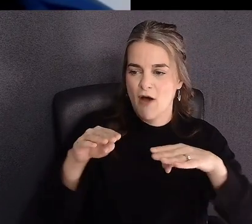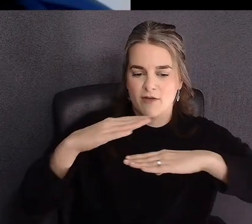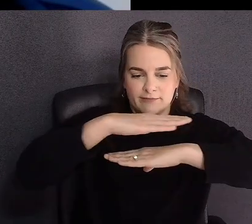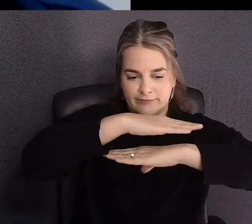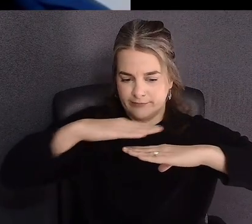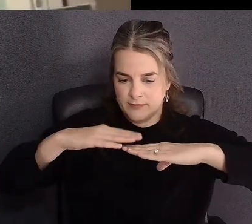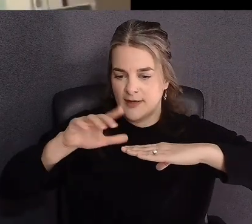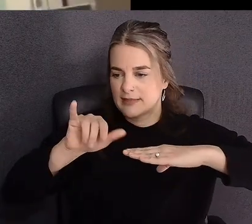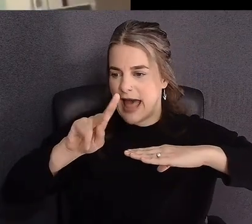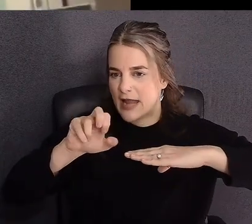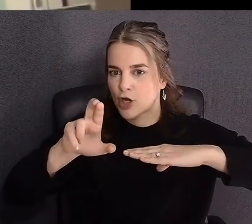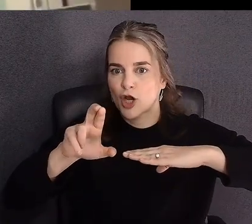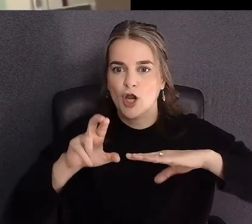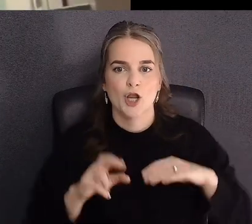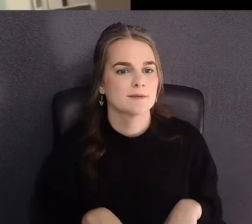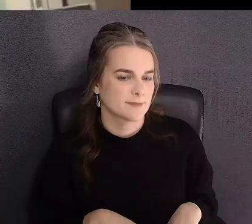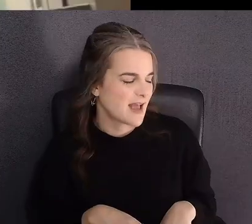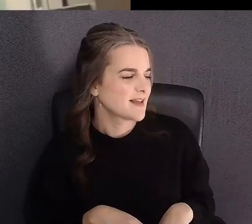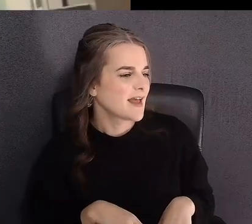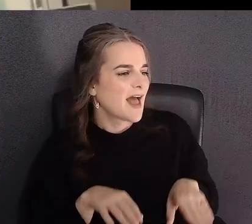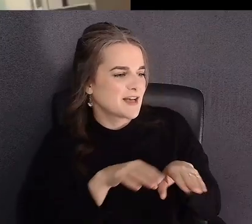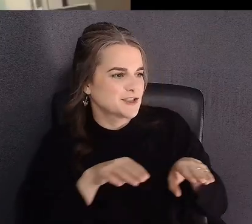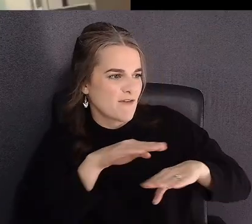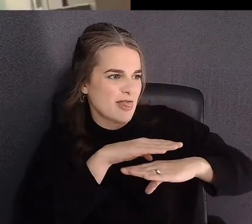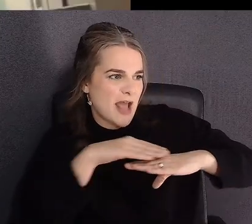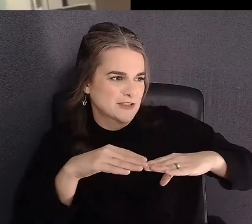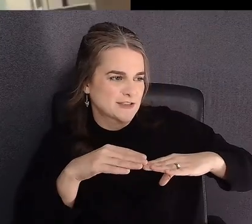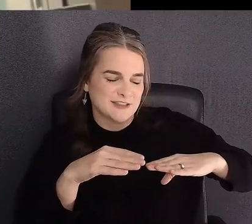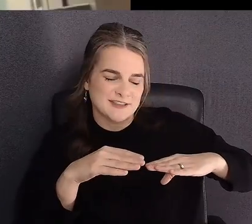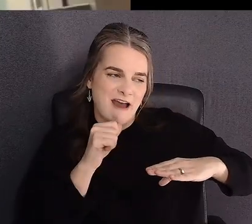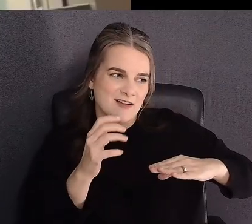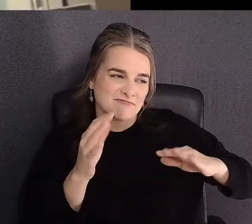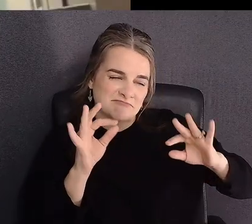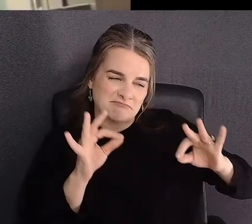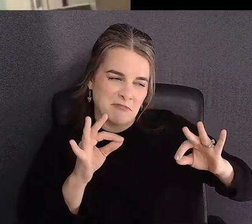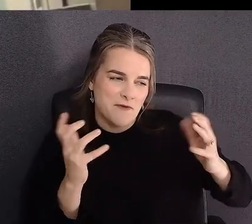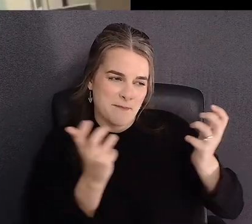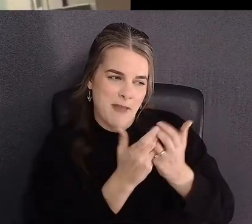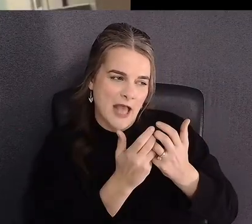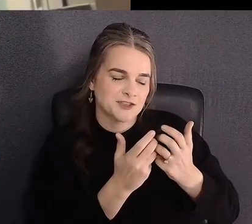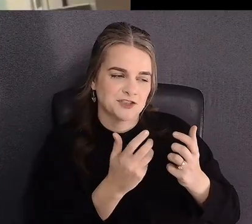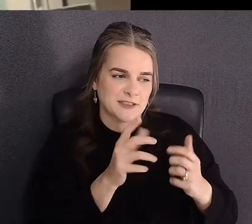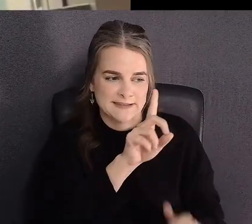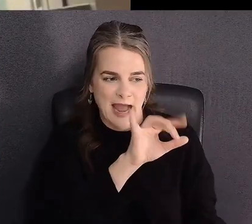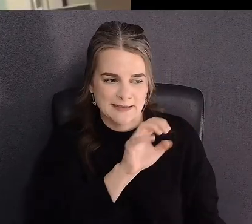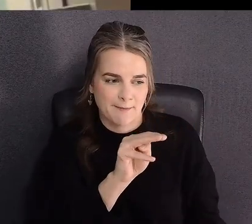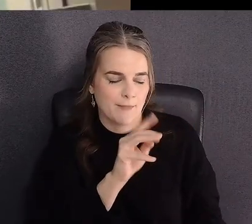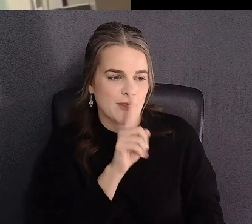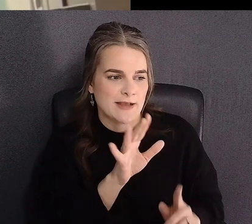Dycem still is a special material that shelf liner doesn't replicate. But sometimes we can find things that work.